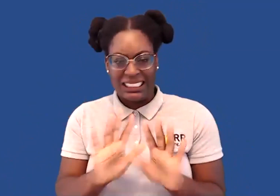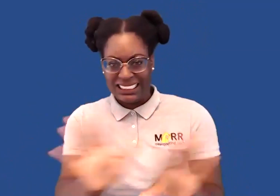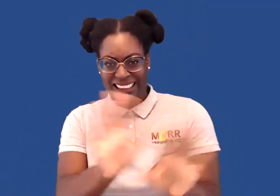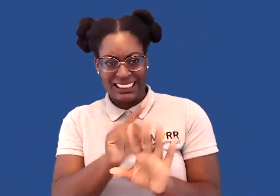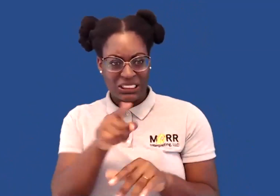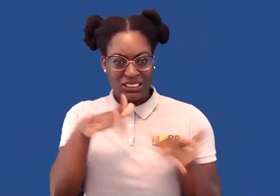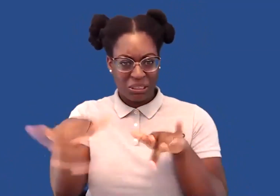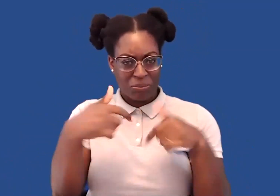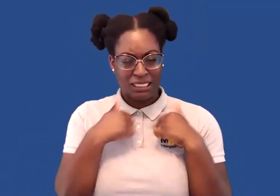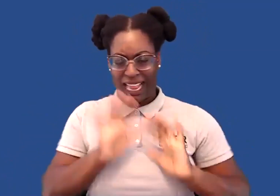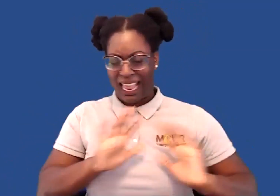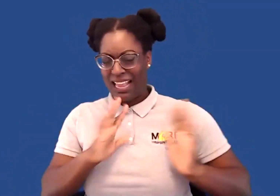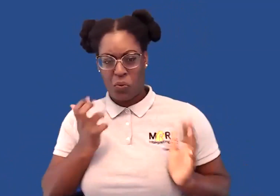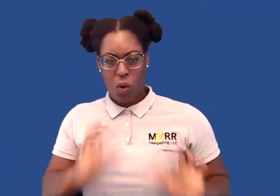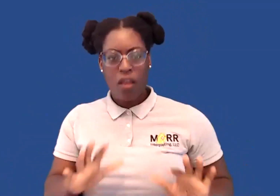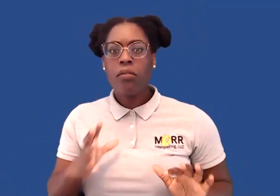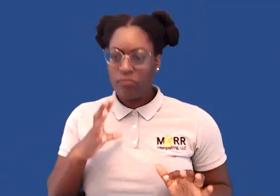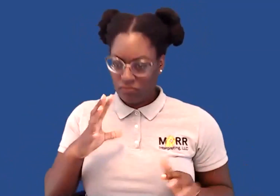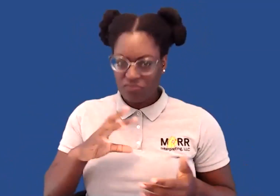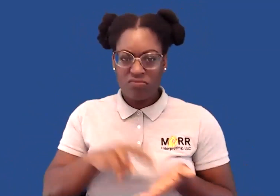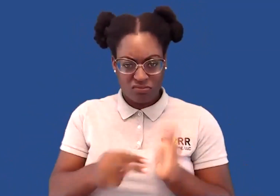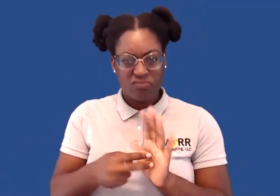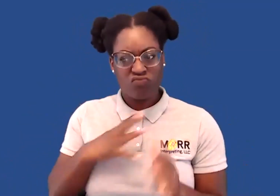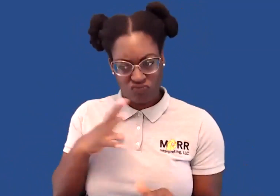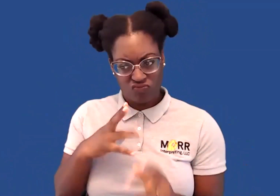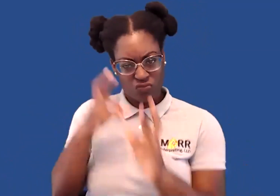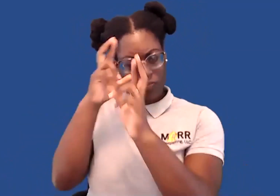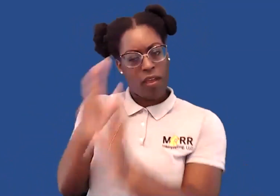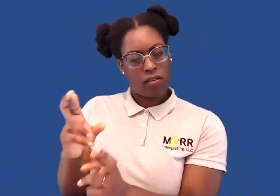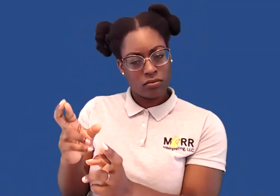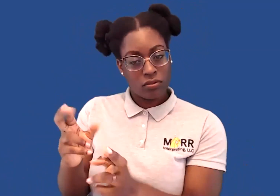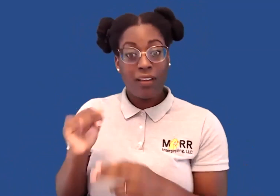It can be really beneficial to be able to access that information at a later time.